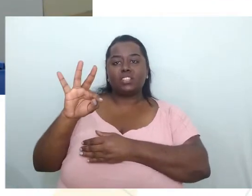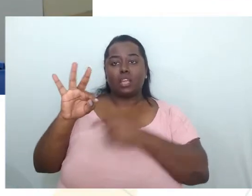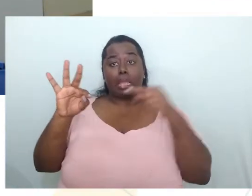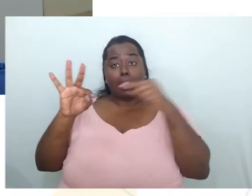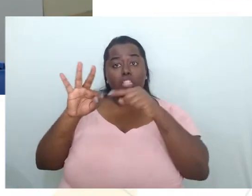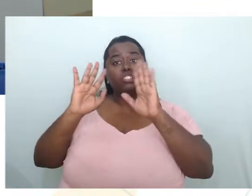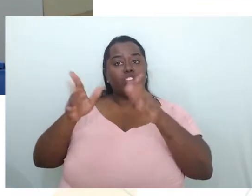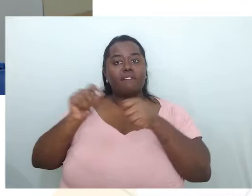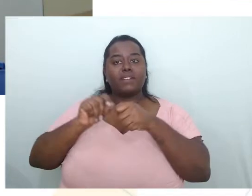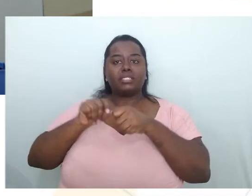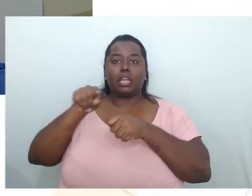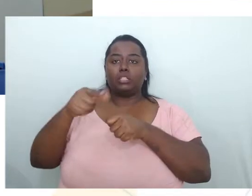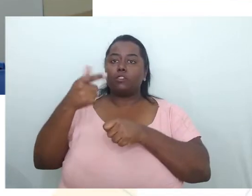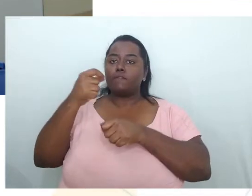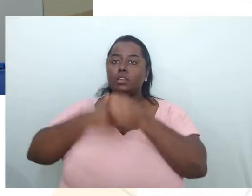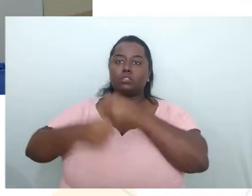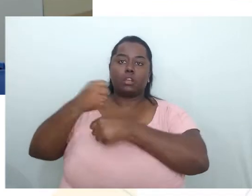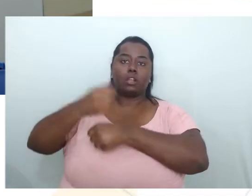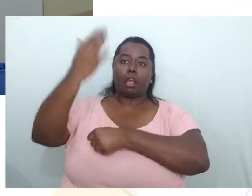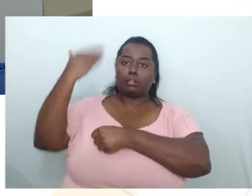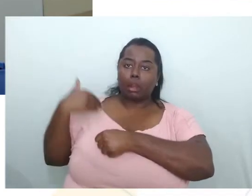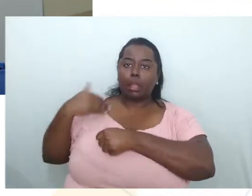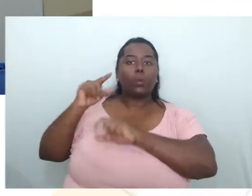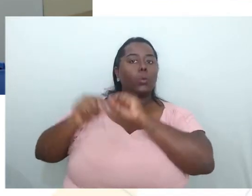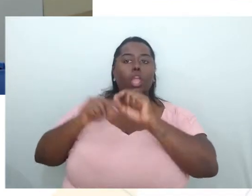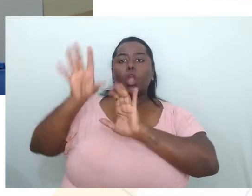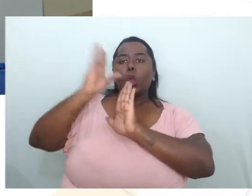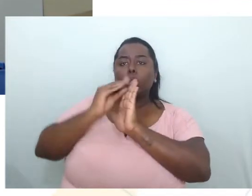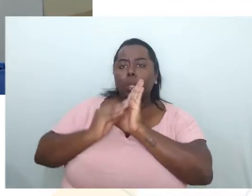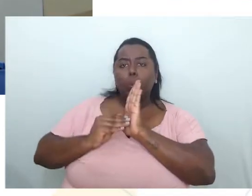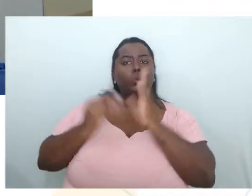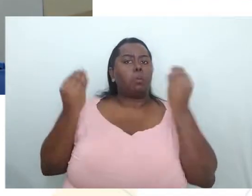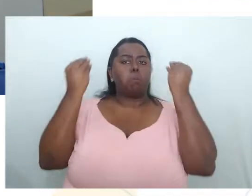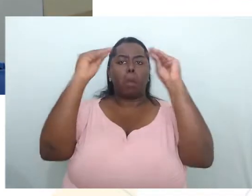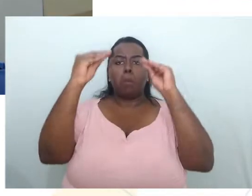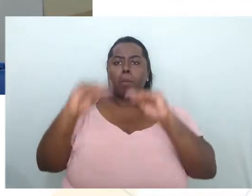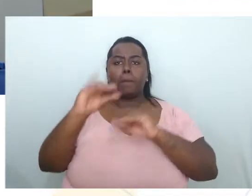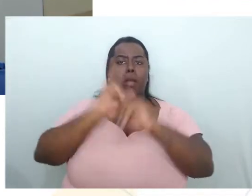put all their content online, saying that "here we are" because